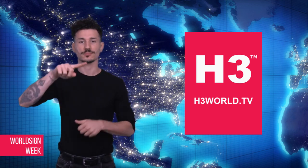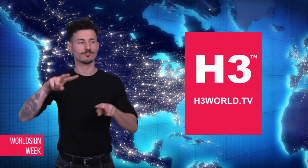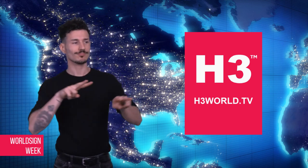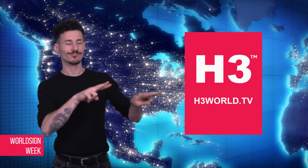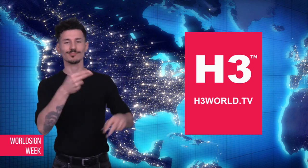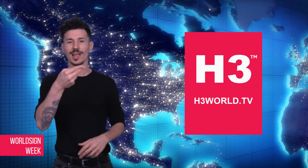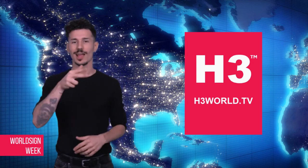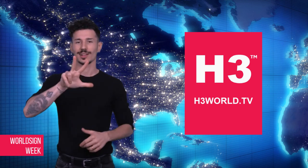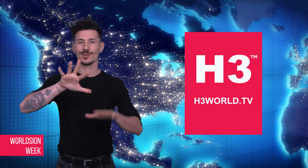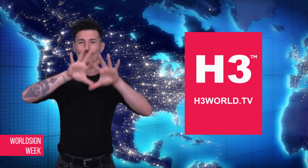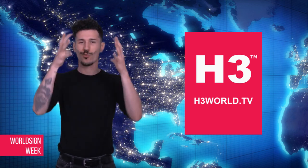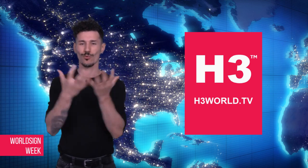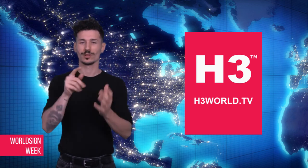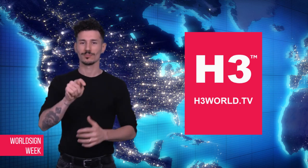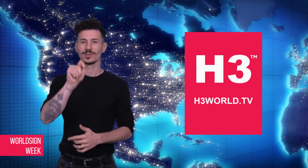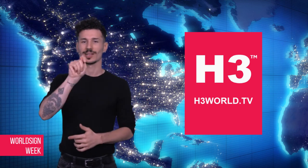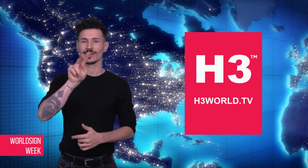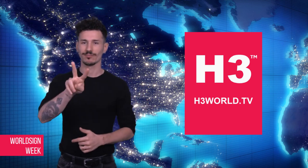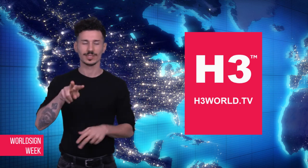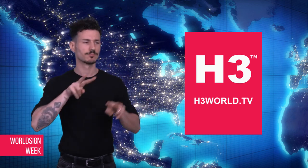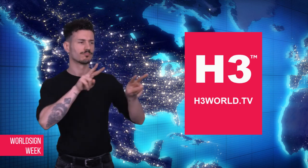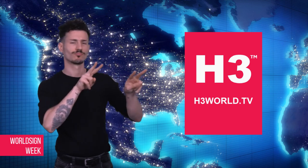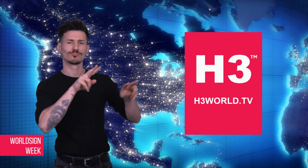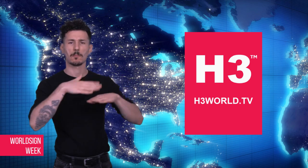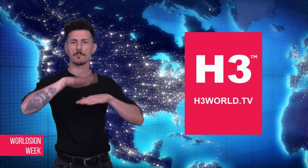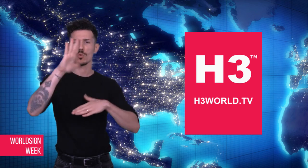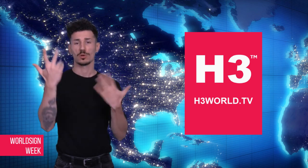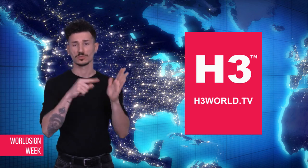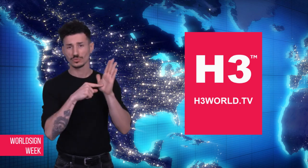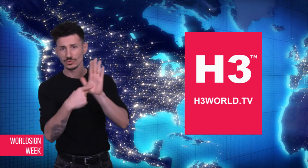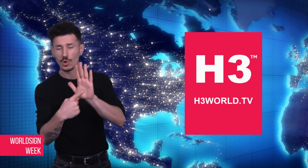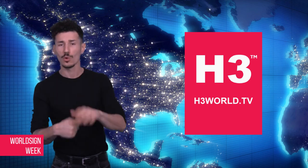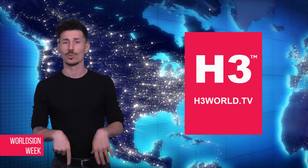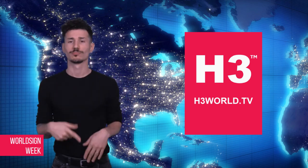visit H3WORLD.TV for more shows,